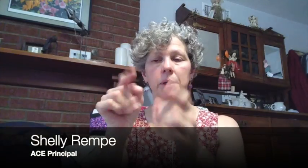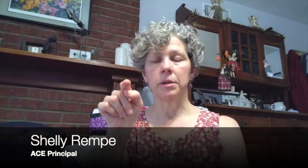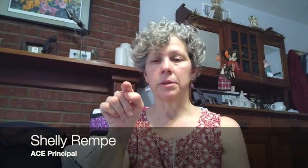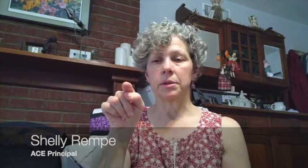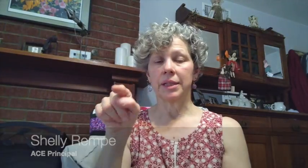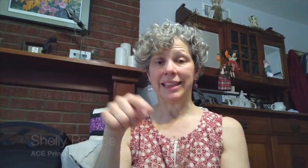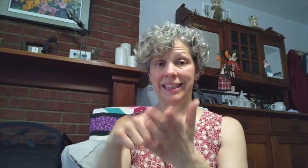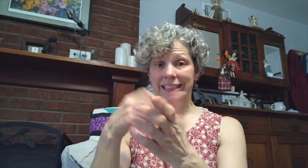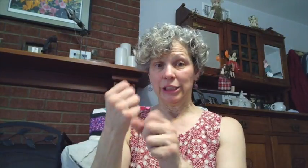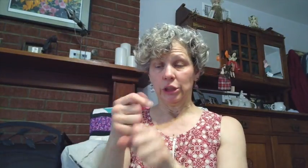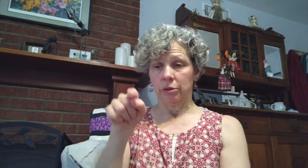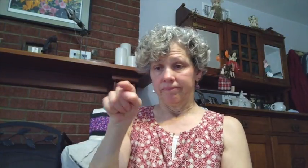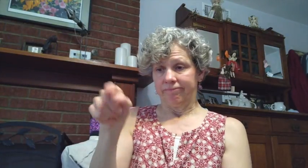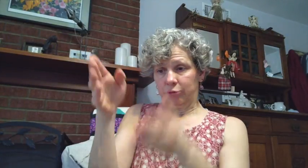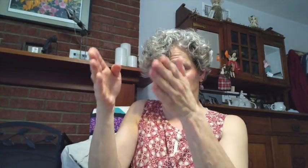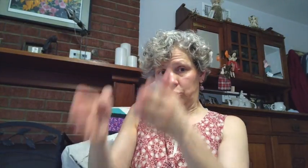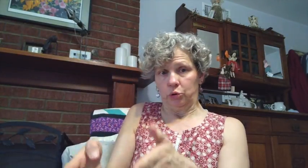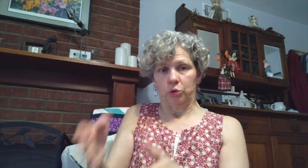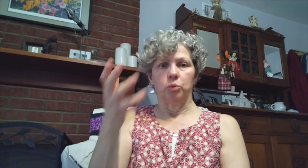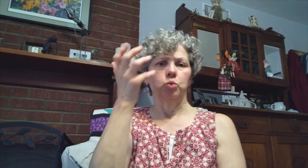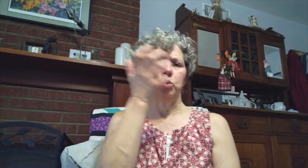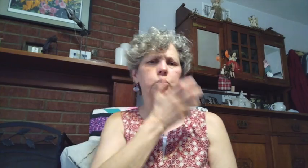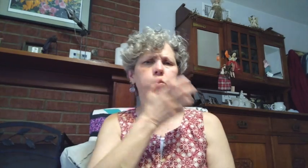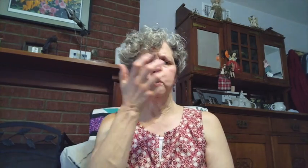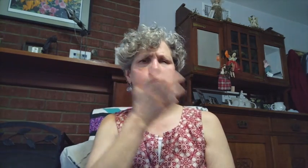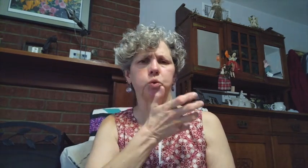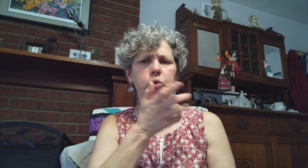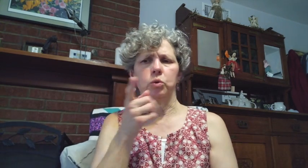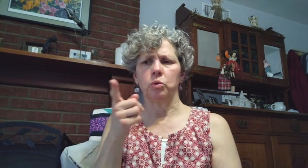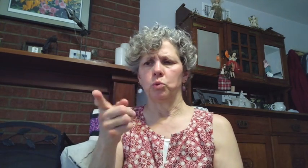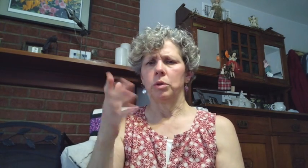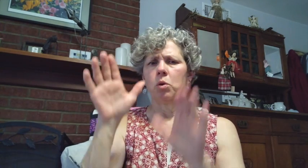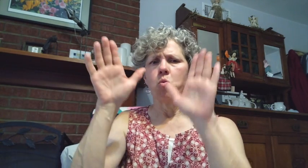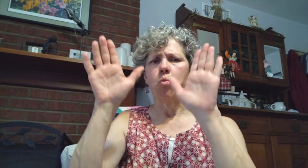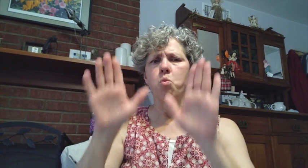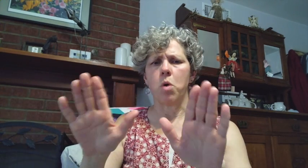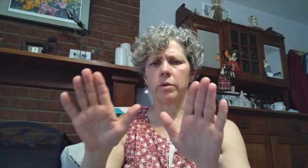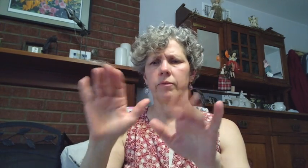East Department, and this year is no different. This year, this